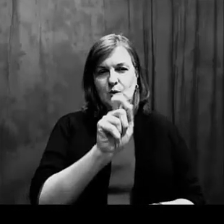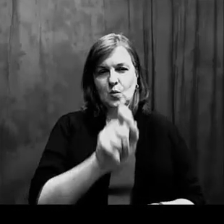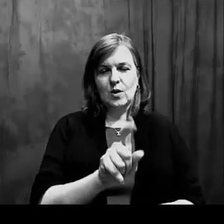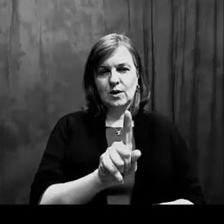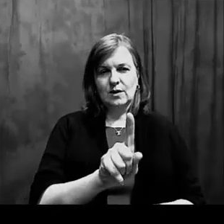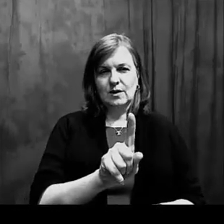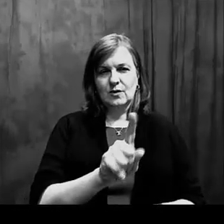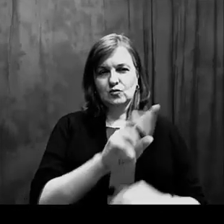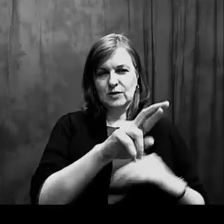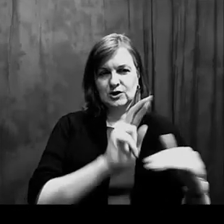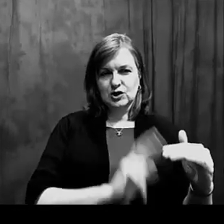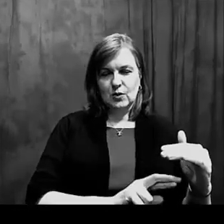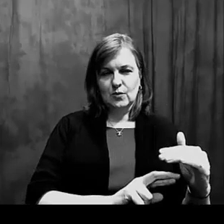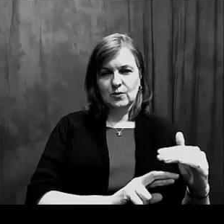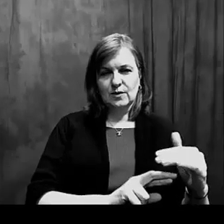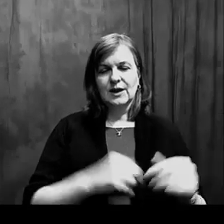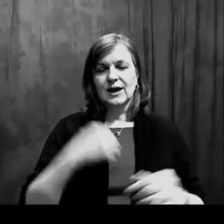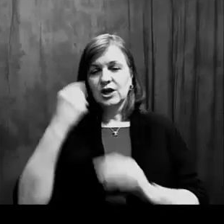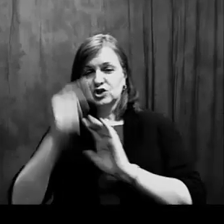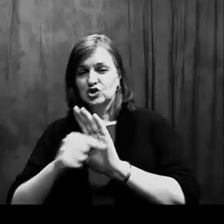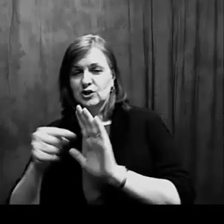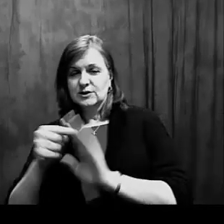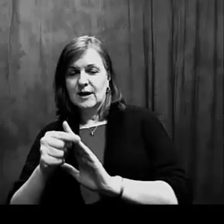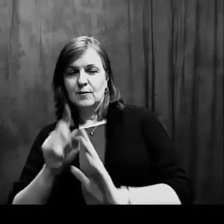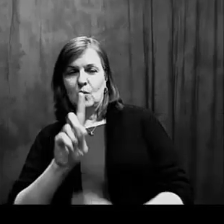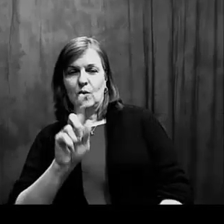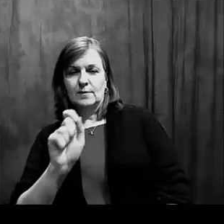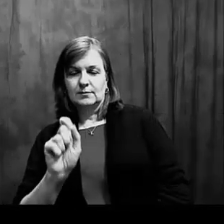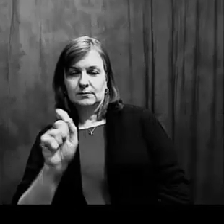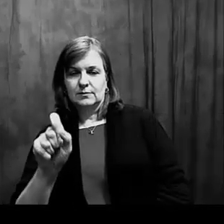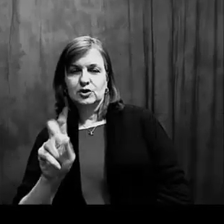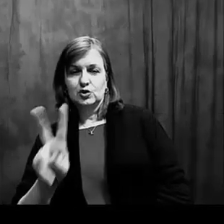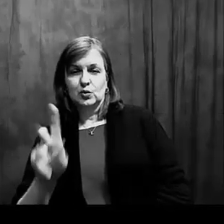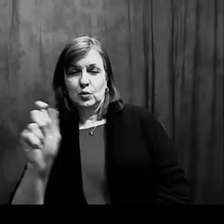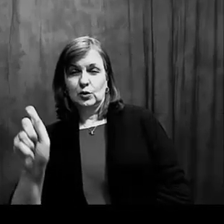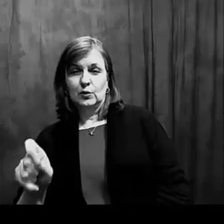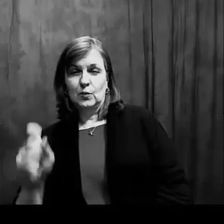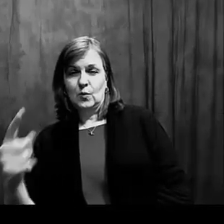it cannot be anything else! you can combine all of the capital and small letters on the planet and